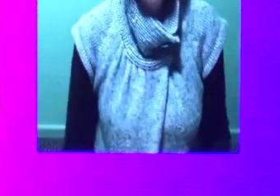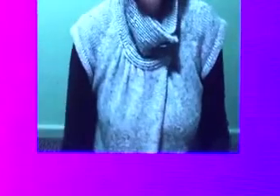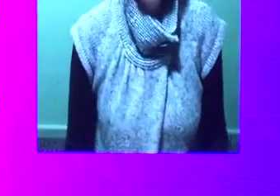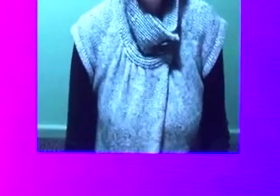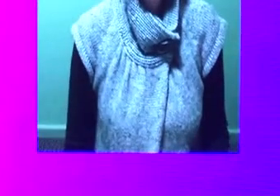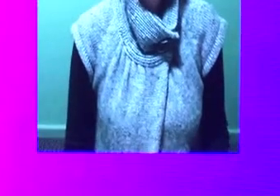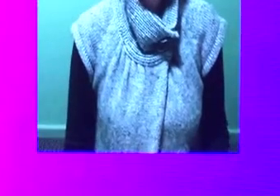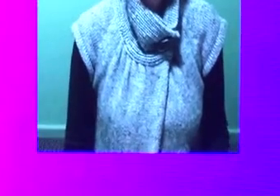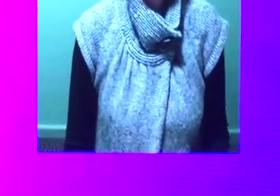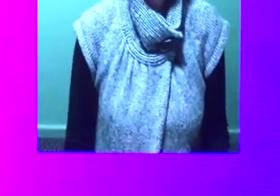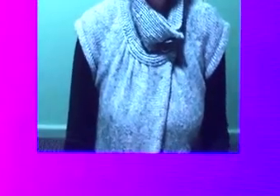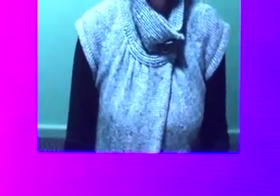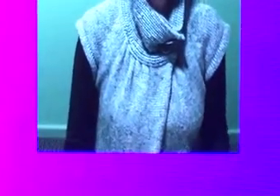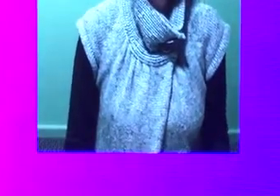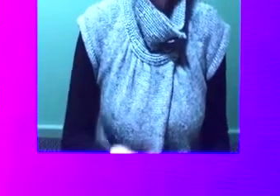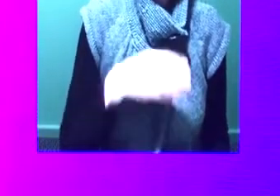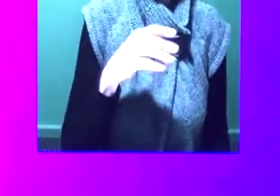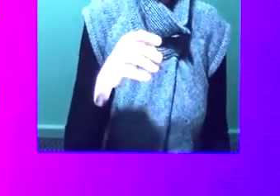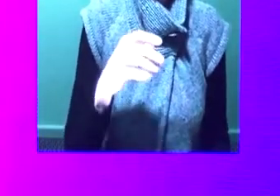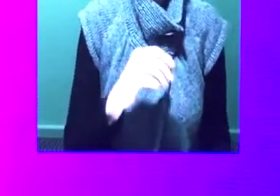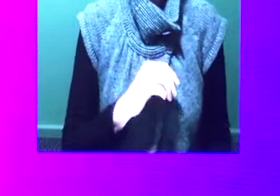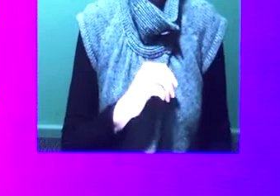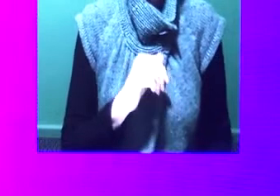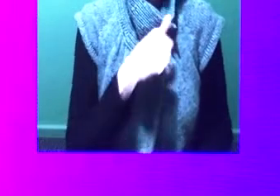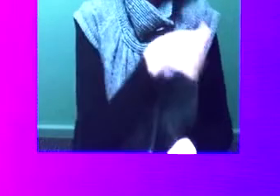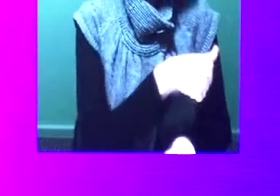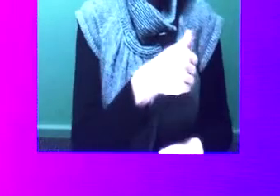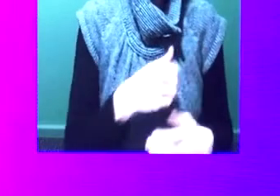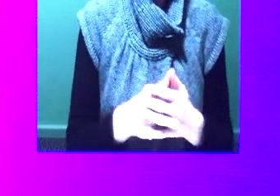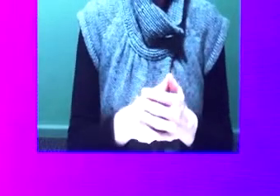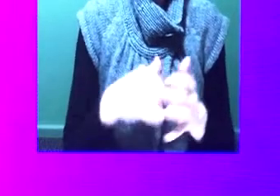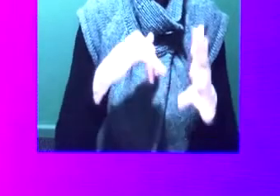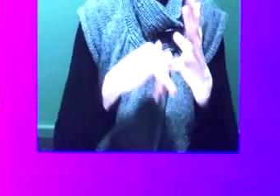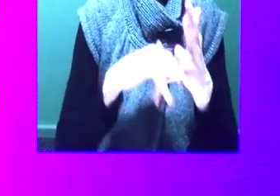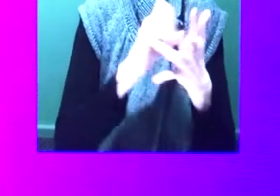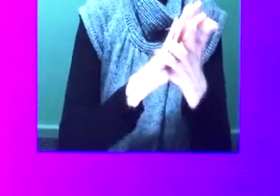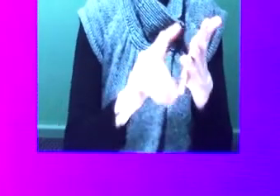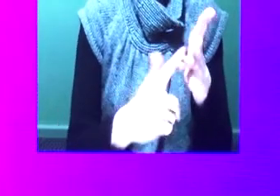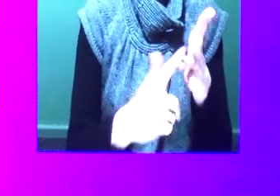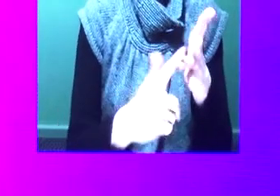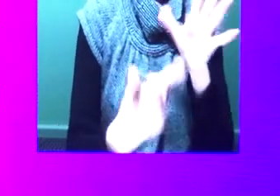Right next to me is Scotia Monkivitch. Now, Scotia is the executive officer of Creative Recovery Network,